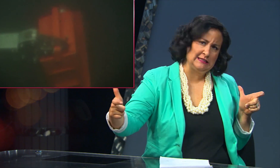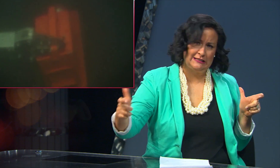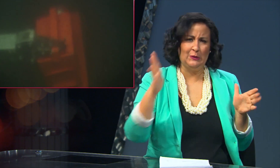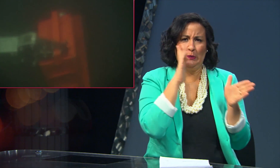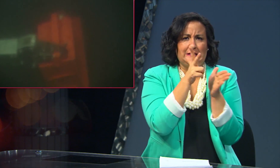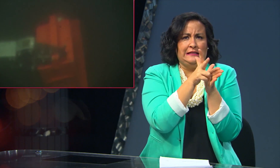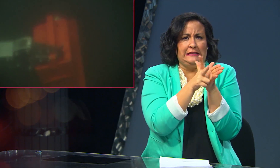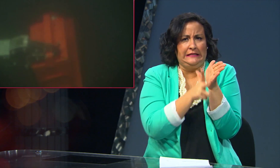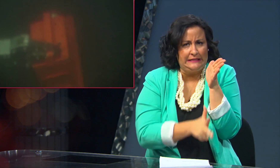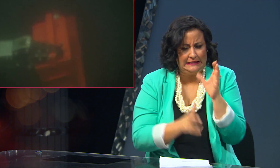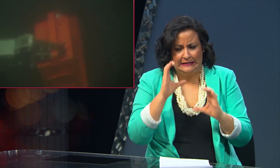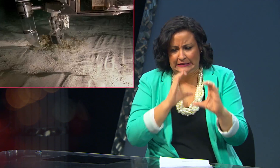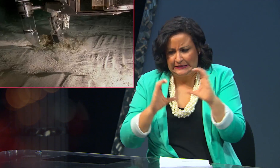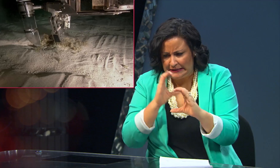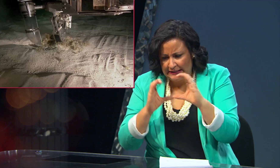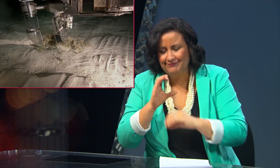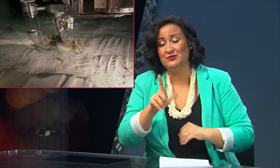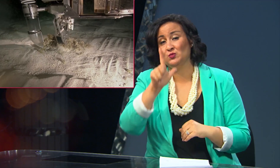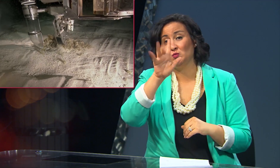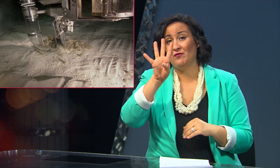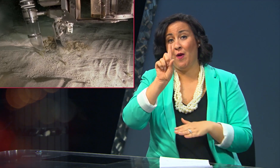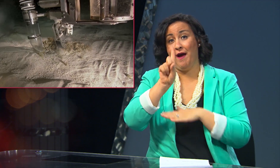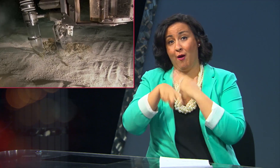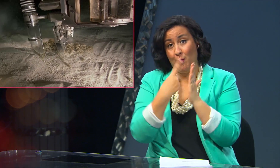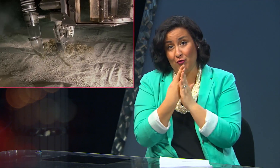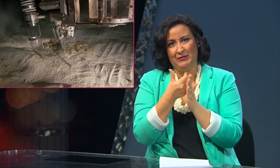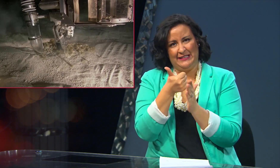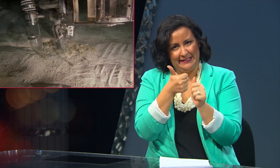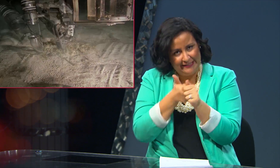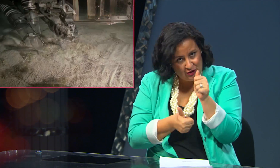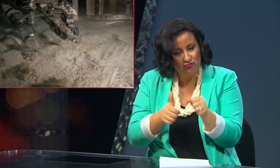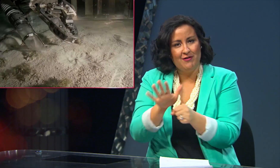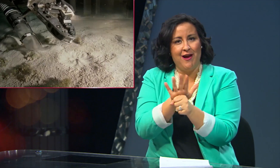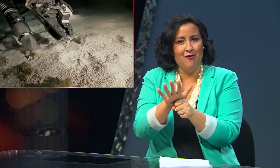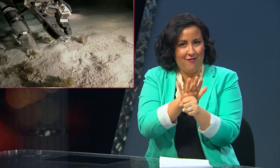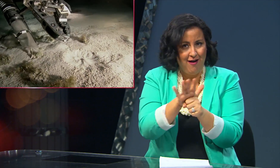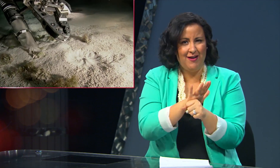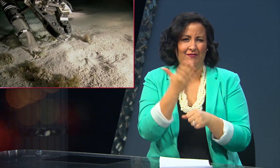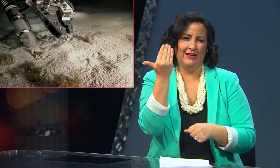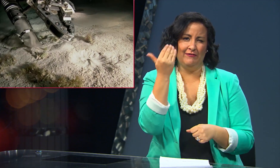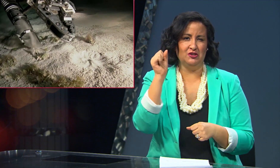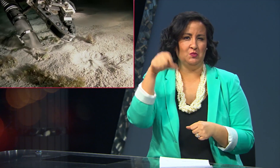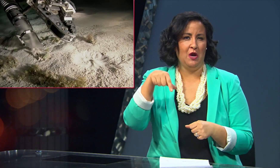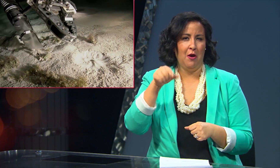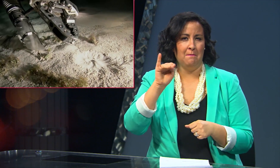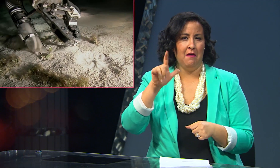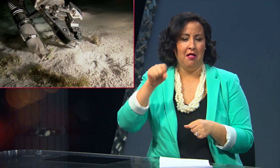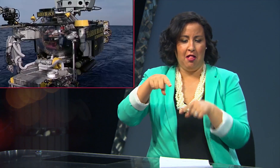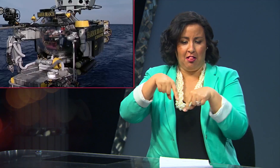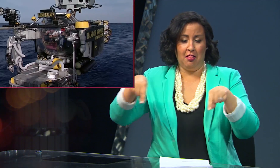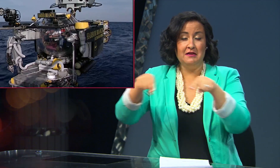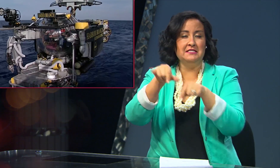SUBMARINE NEEDS 24-HOURS TO COMPLETE EACH MISSION AND ONLY COVERS ABOUT 15 SQUARE-MILES.